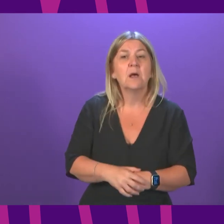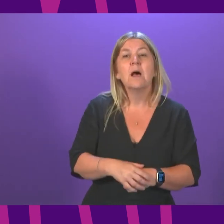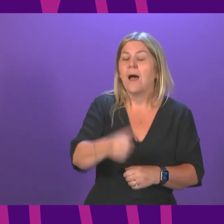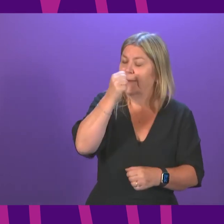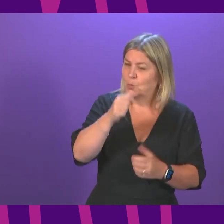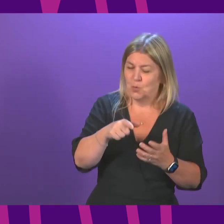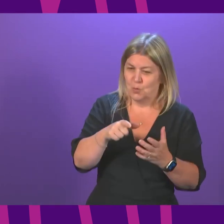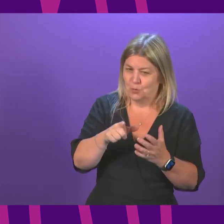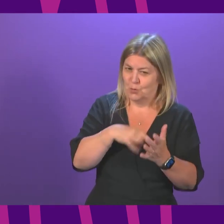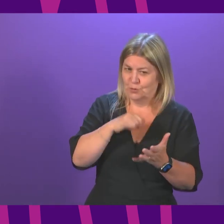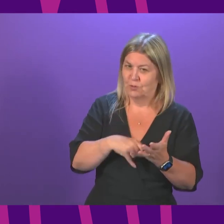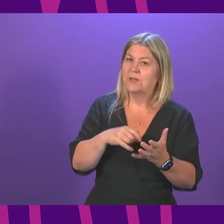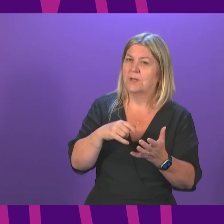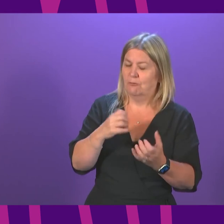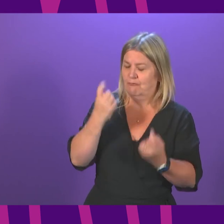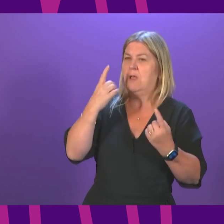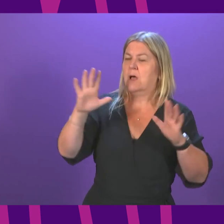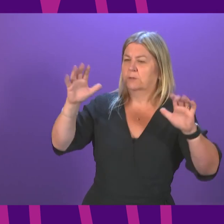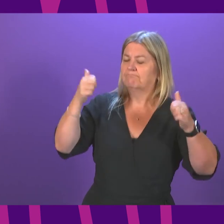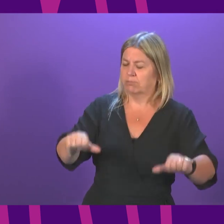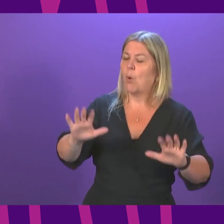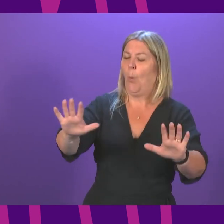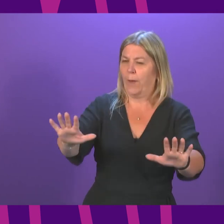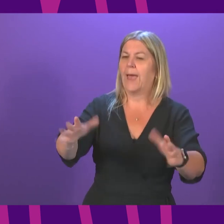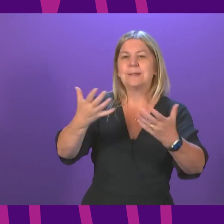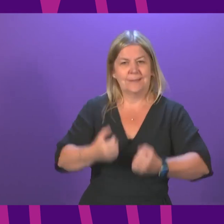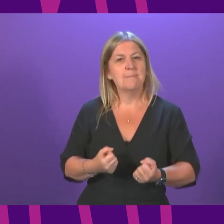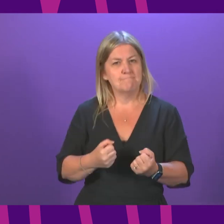I feel that there are non sequiturs floating around the chamber around, for example, hammering